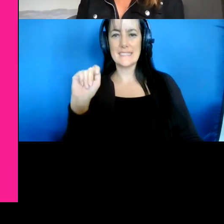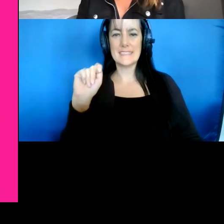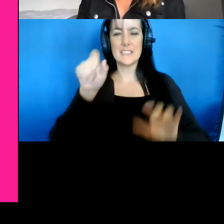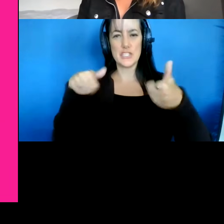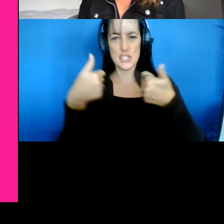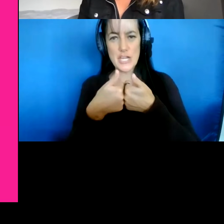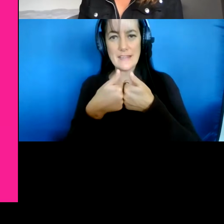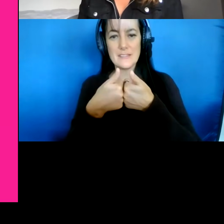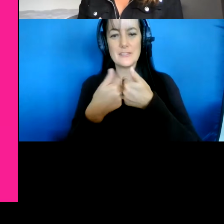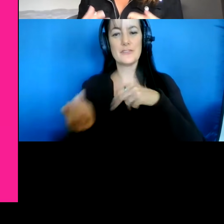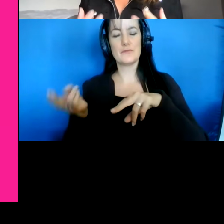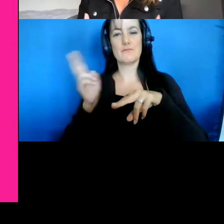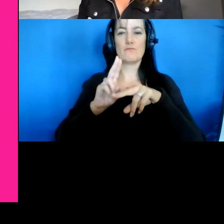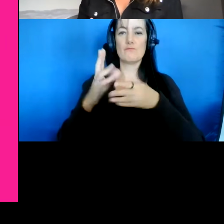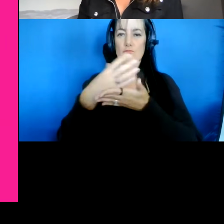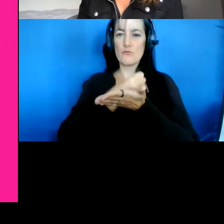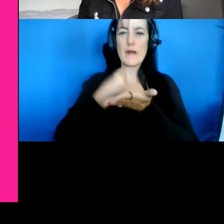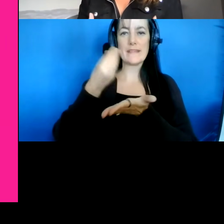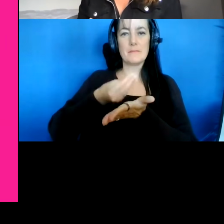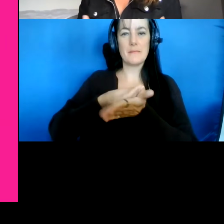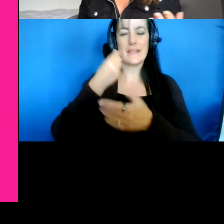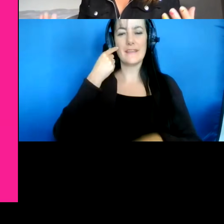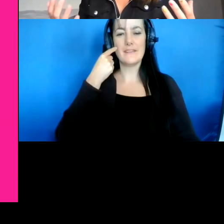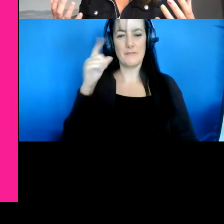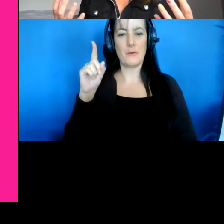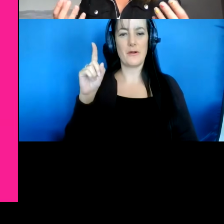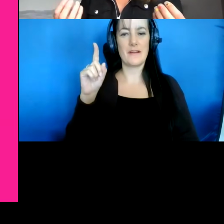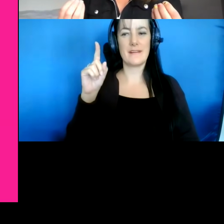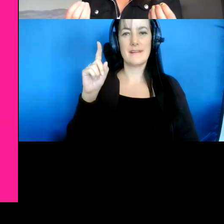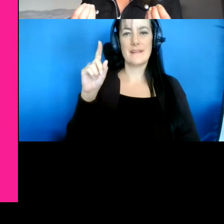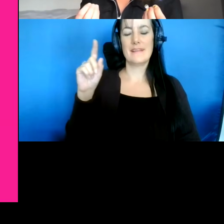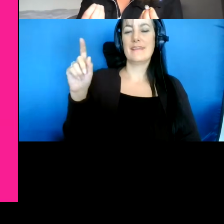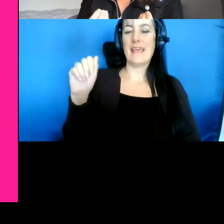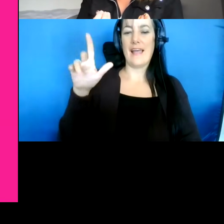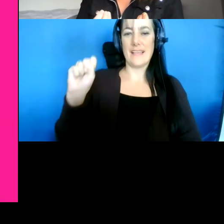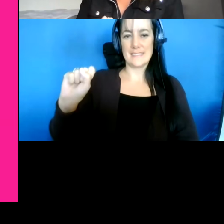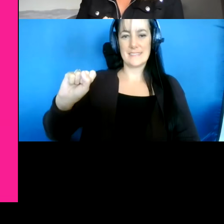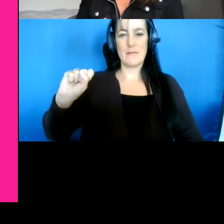in syndrome. Amyotrophic Lateral Sclerosis is when your muscles slowly stop